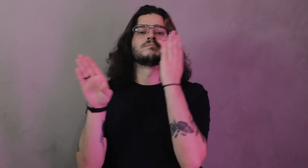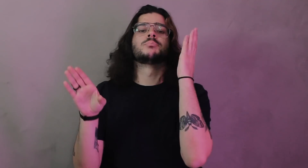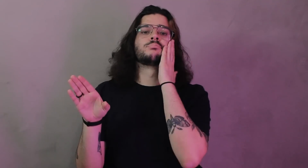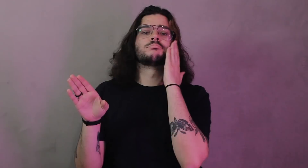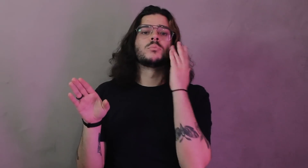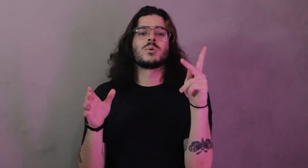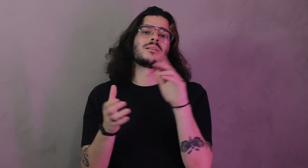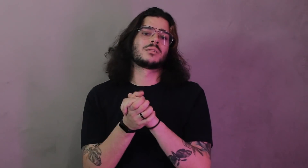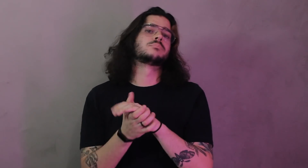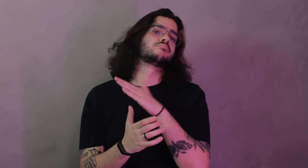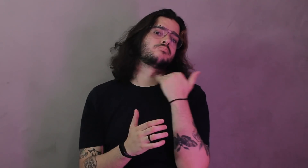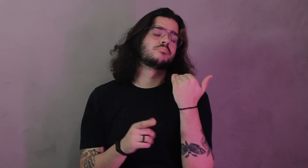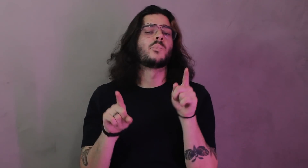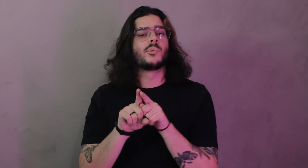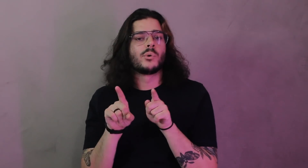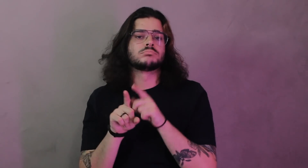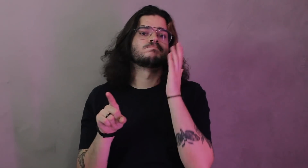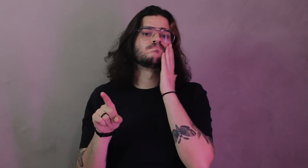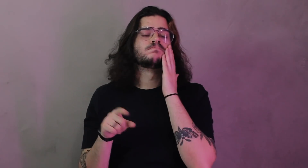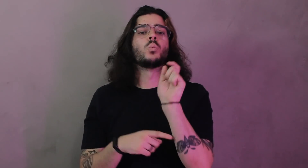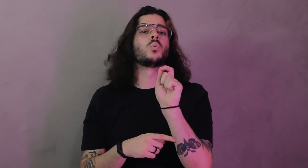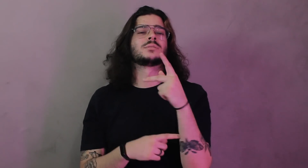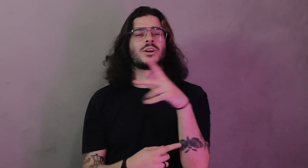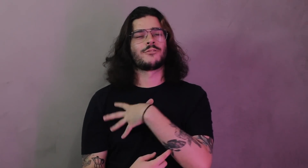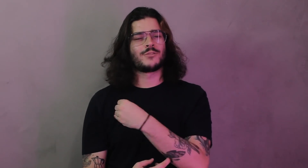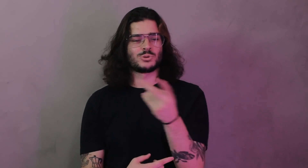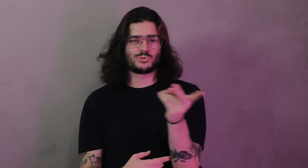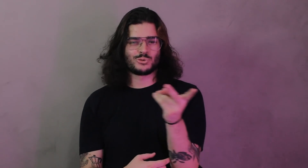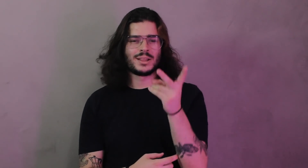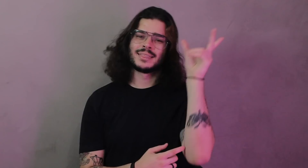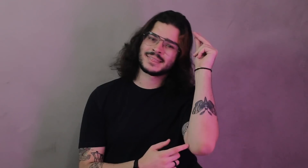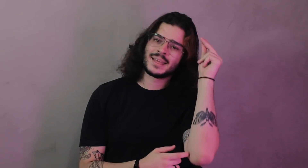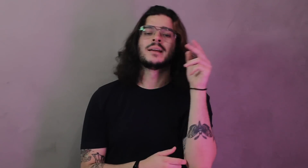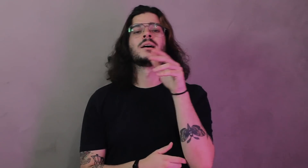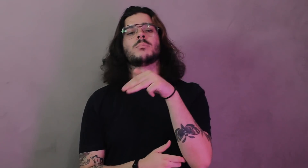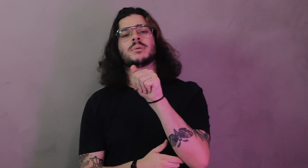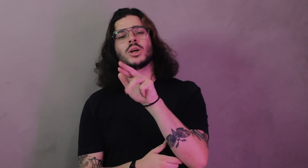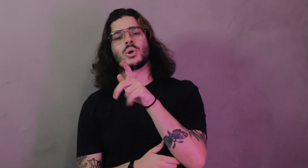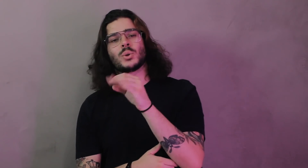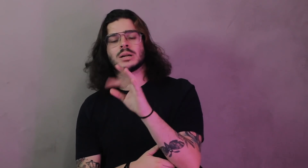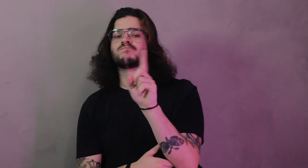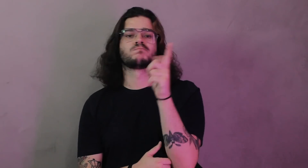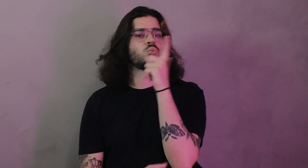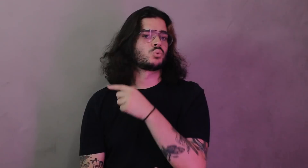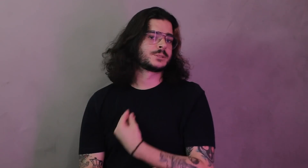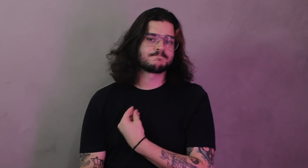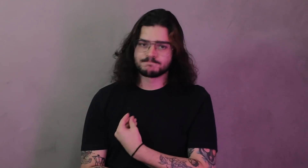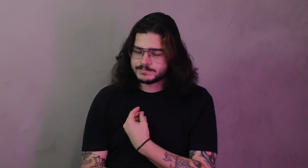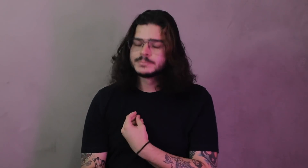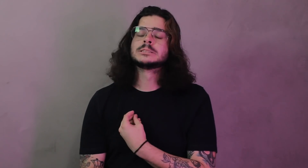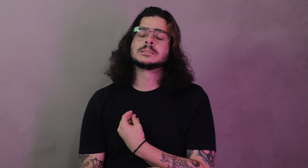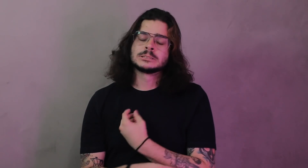that his wife has died and their daughters did not survive.